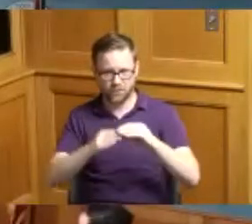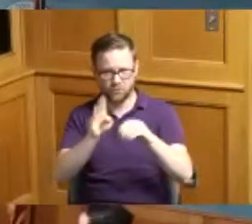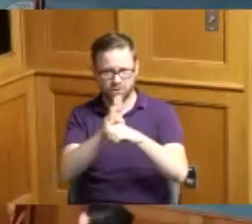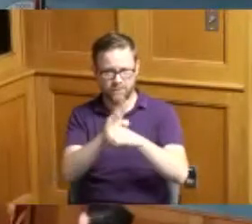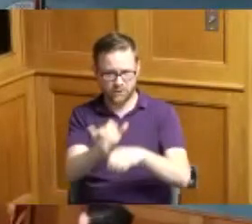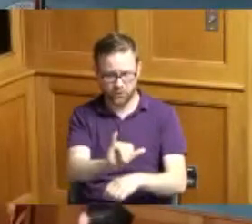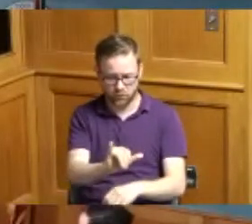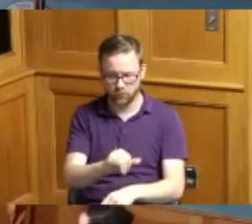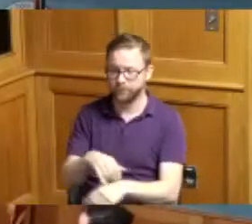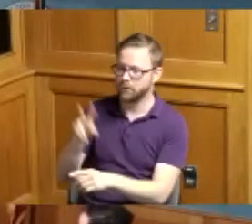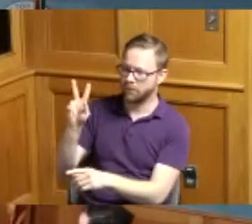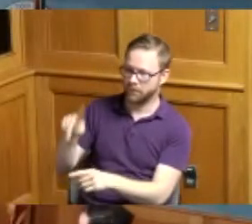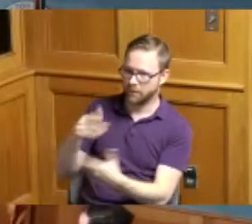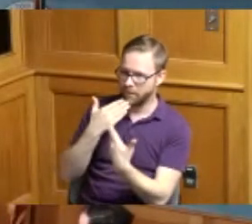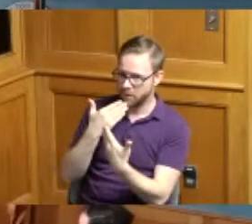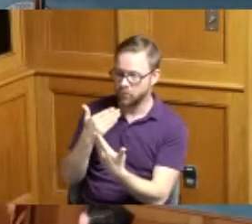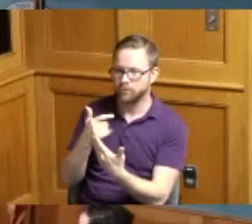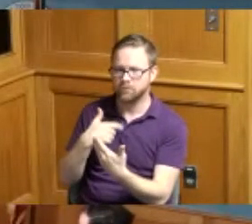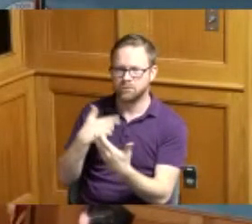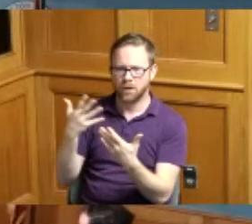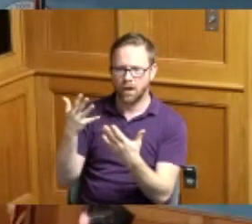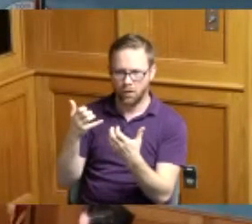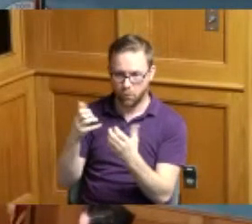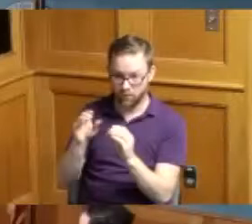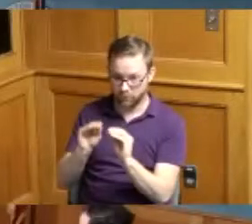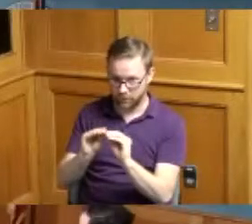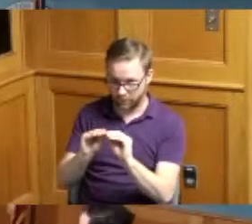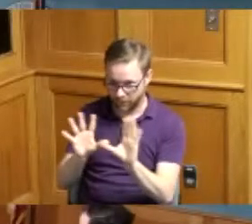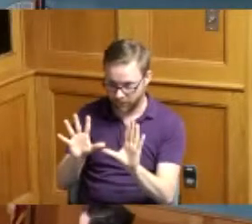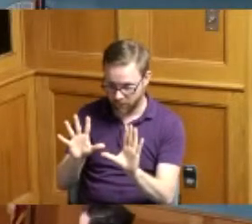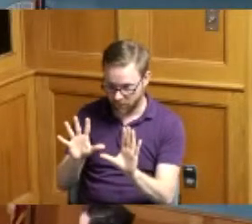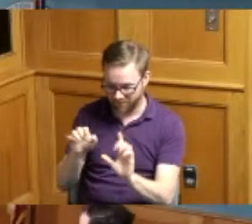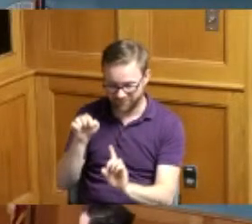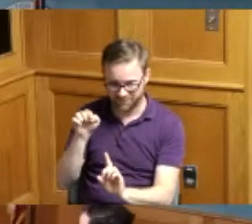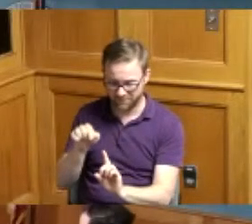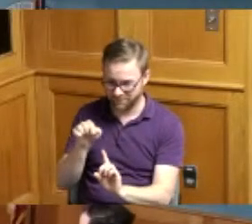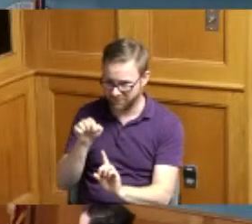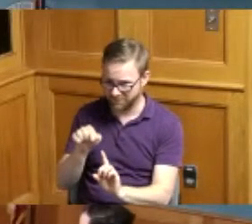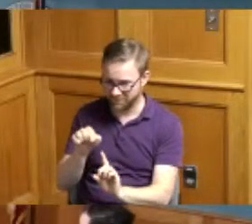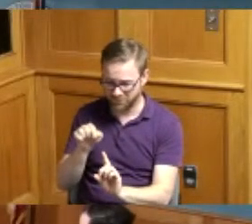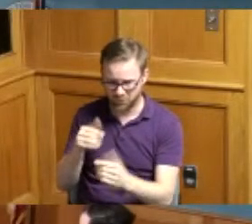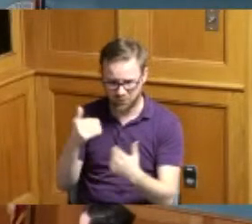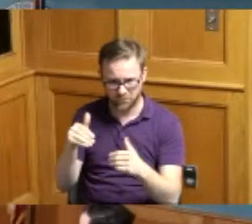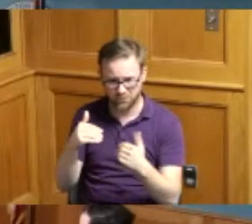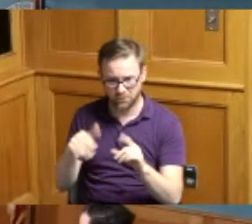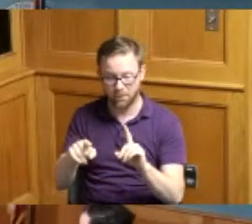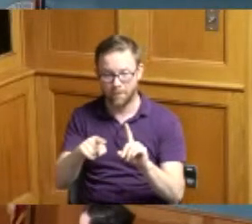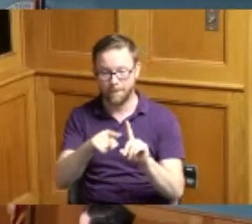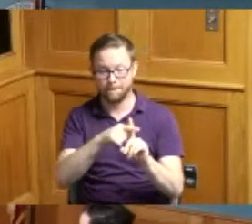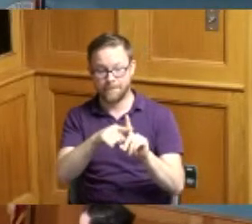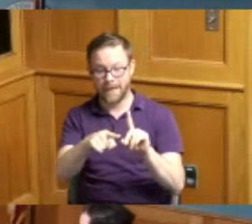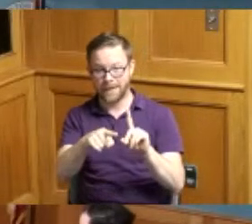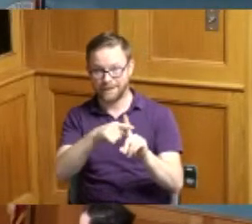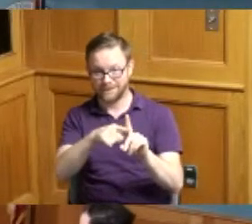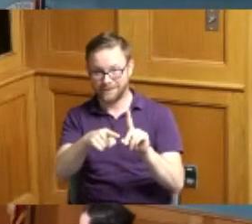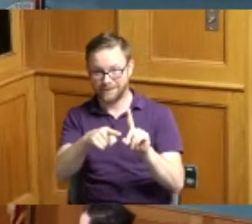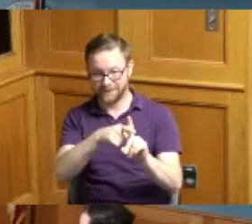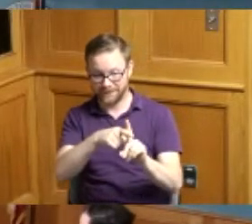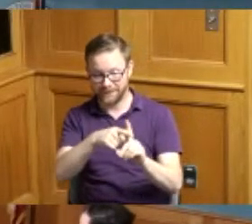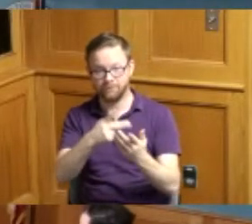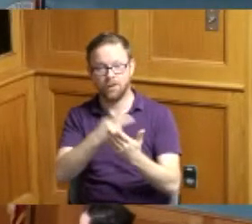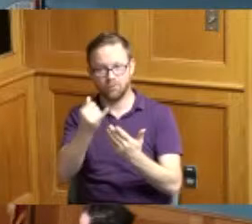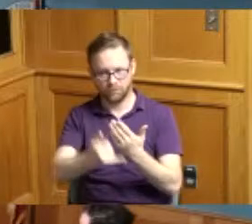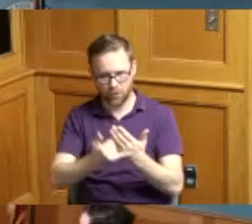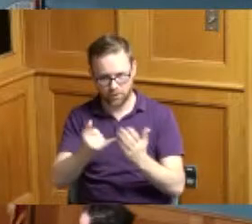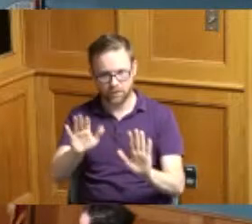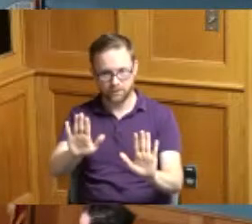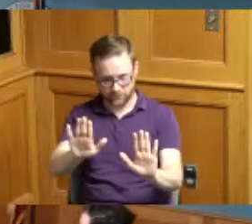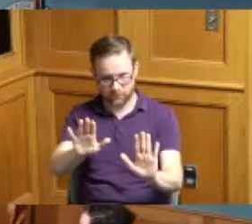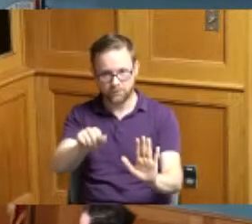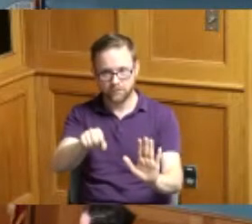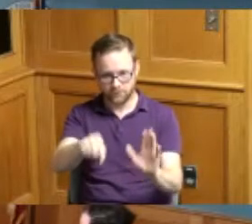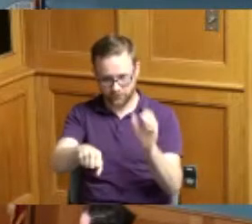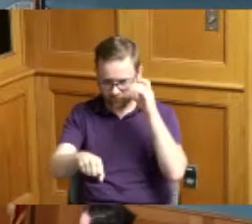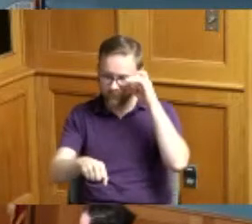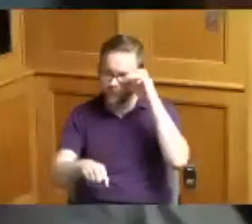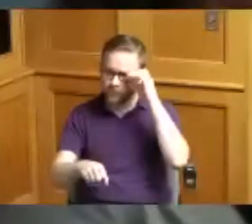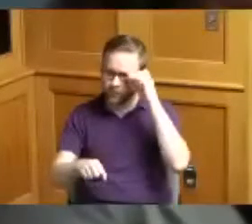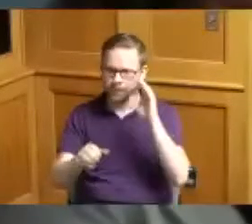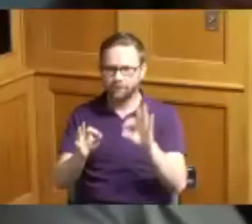say that I want to be clear on that this is a very positive project it's a family-friendly